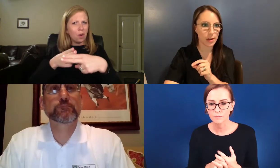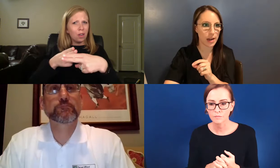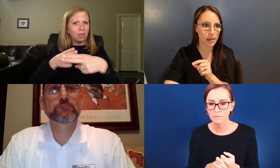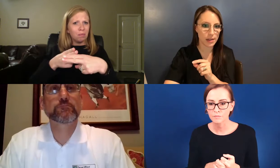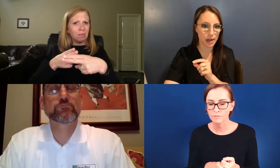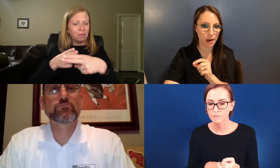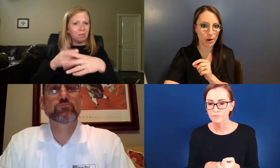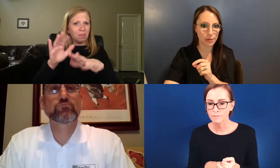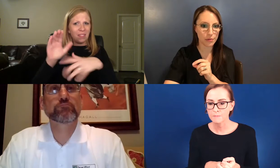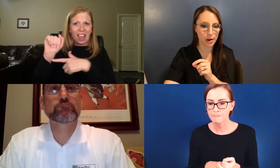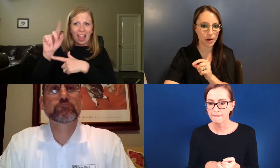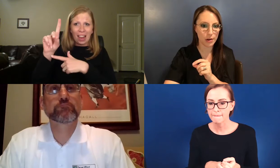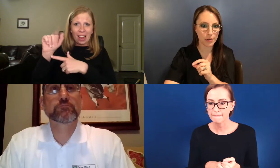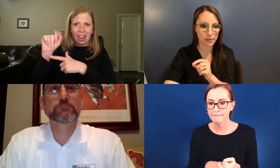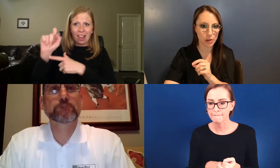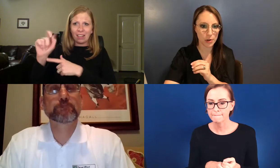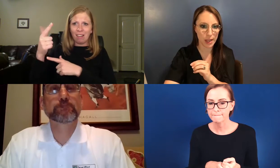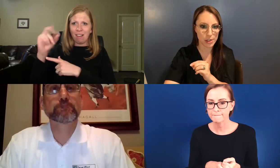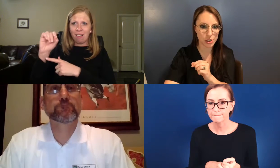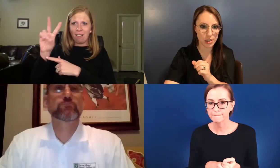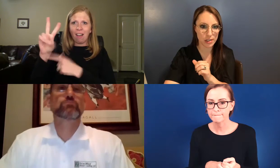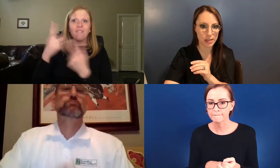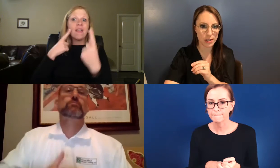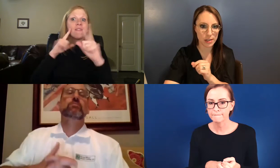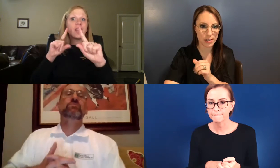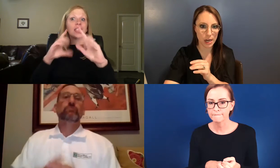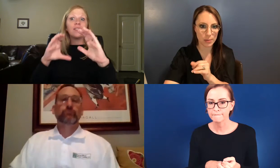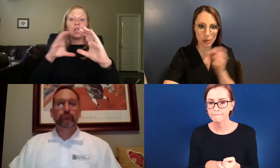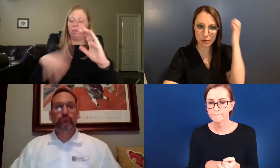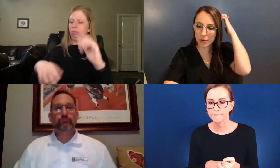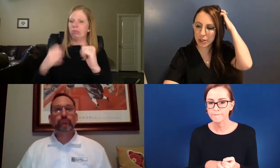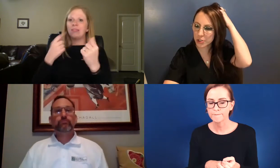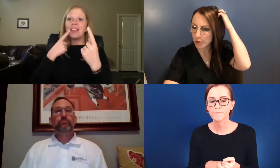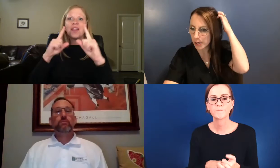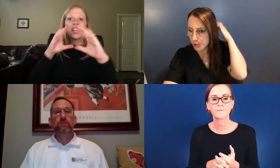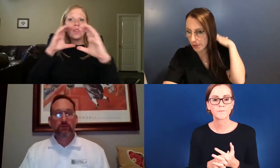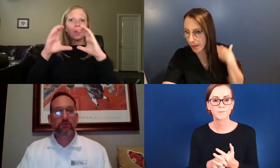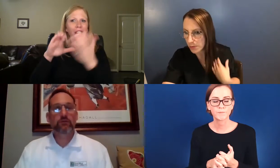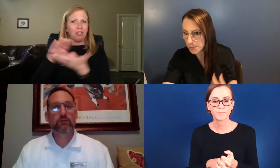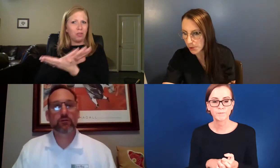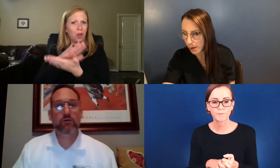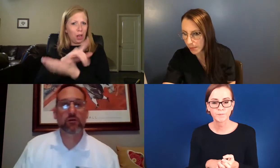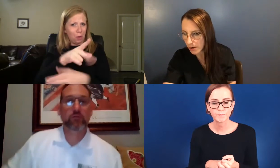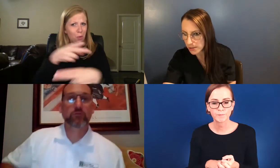the ada.gov effective communication document you're referring to, I'm not sure that that was put out there.